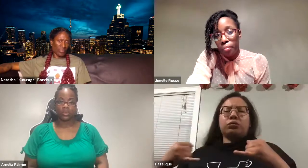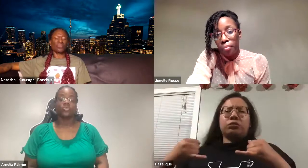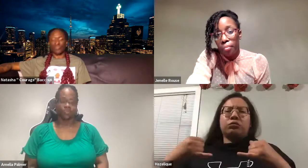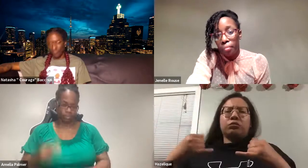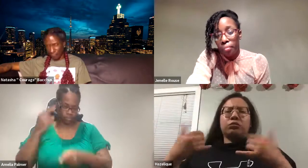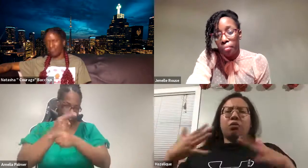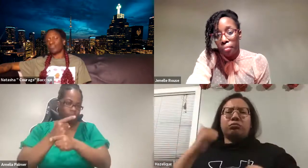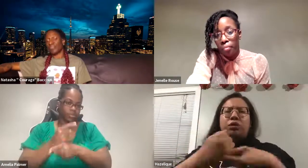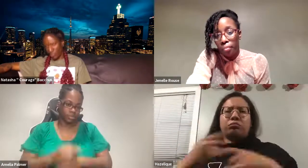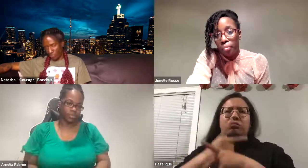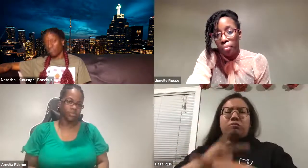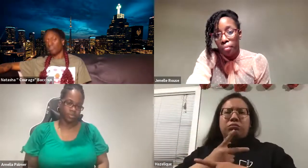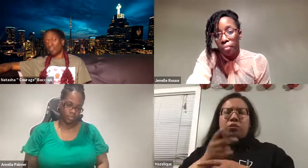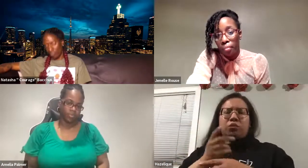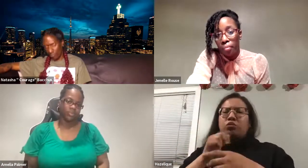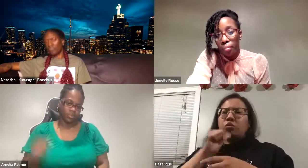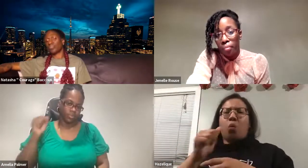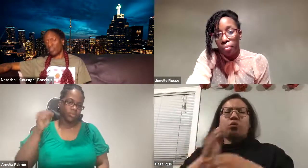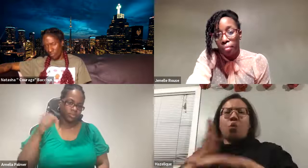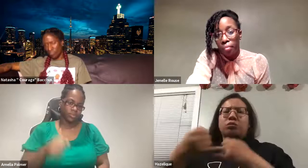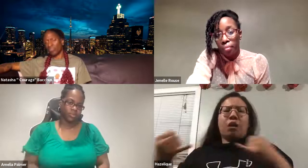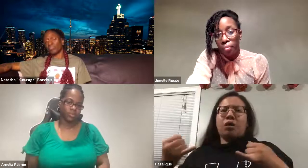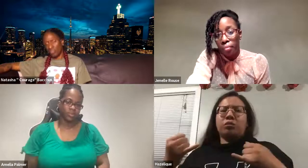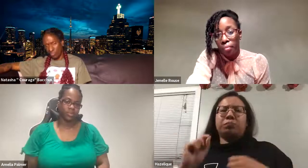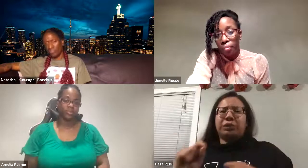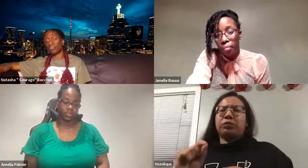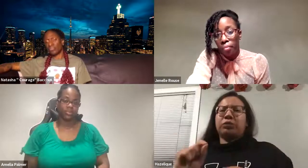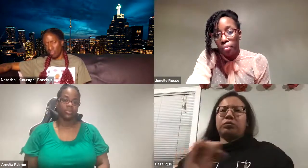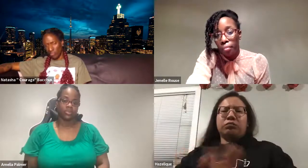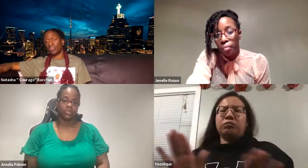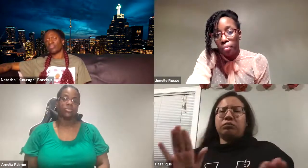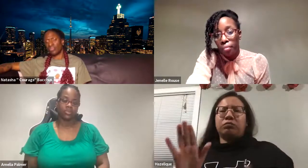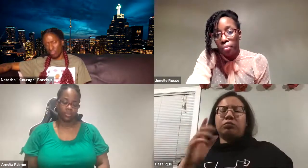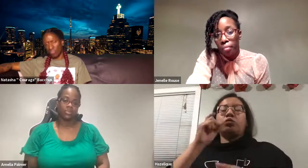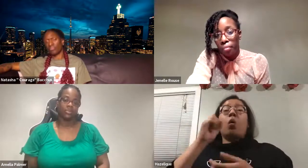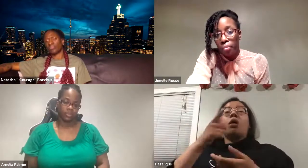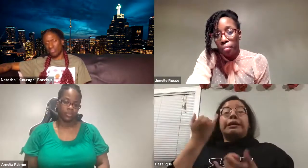there are boundaries that we place and we have to be careful, and you have to be careful to not